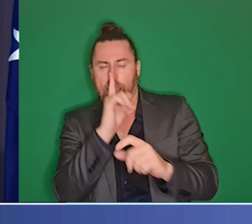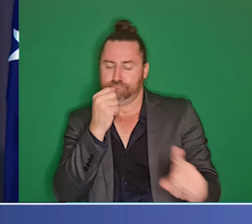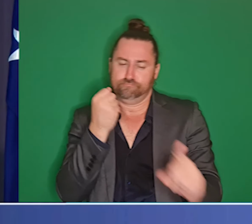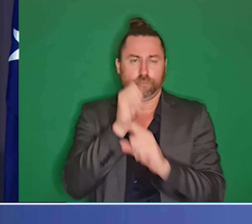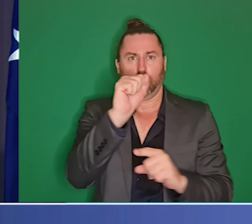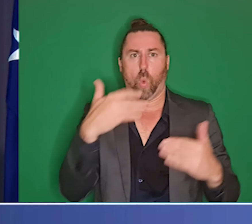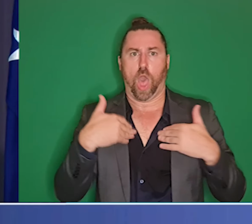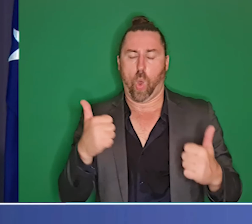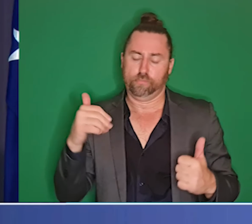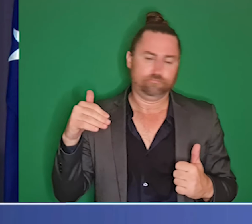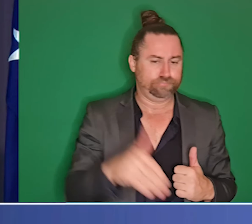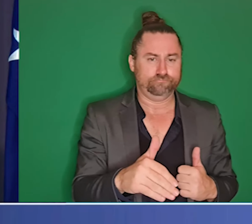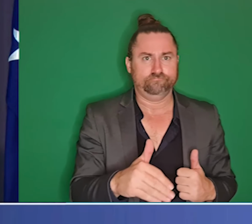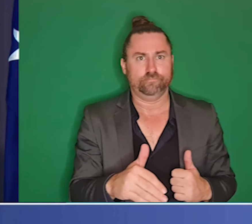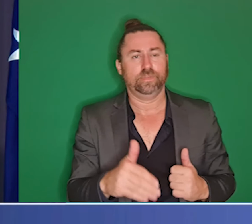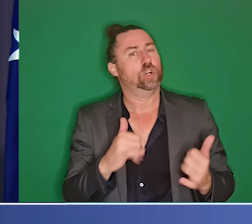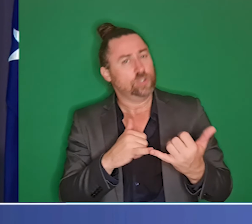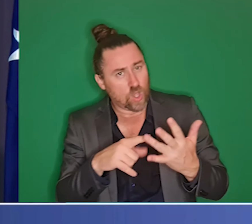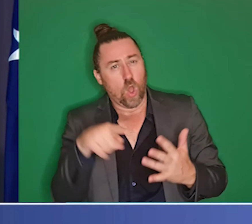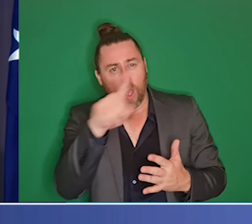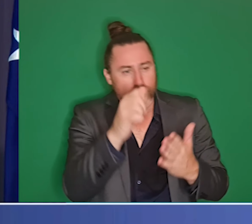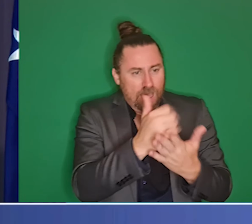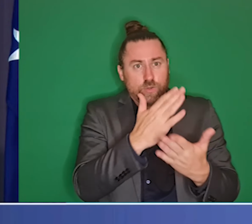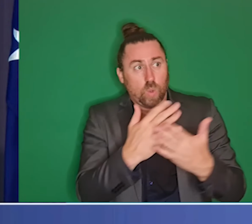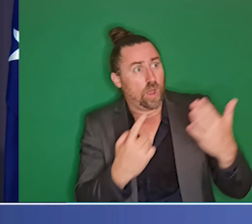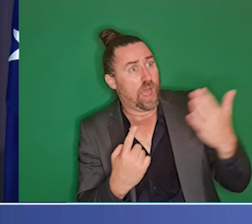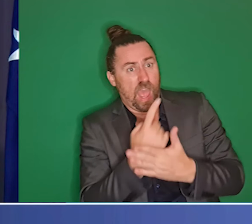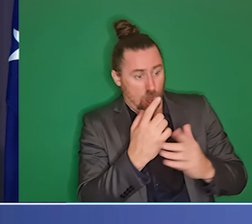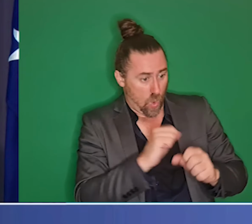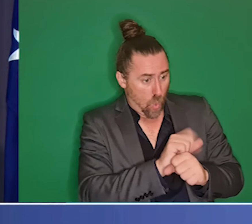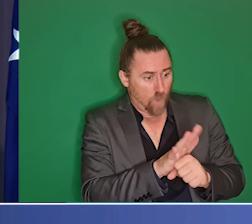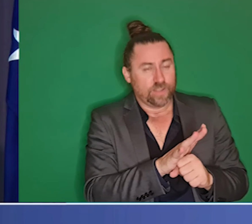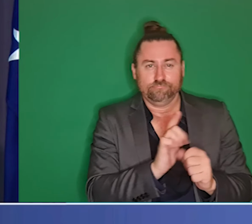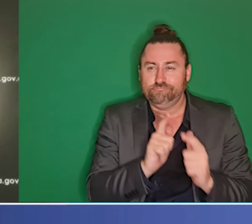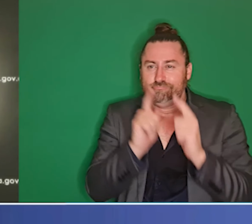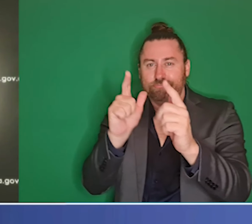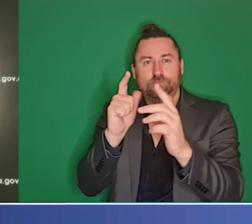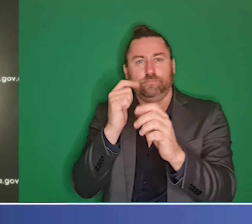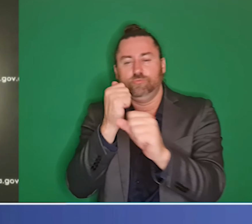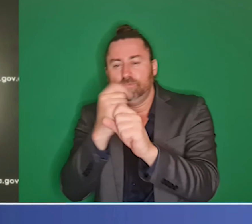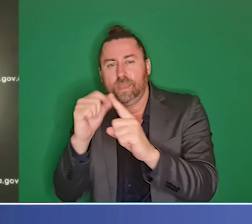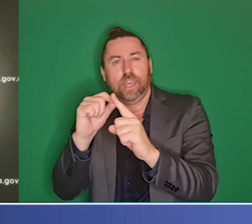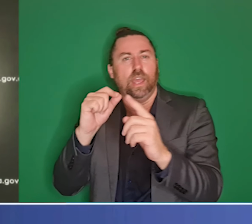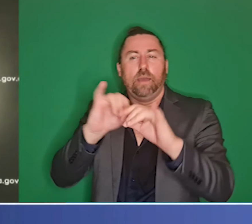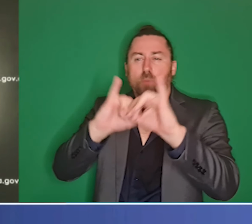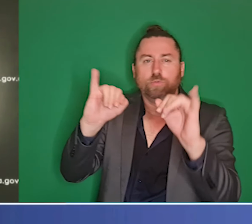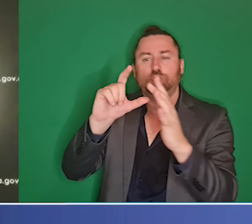to give that best care at the right place at the right time that you need it. And I think the last question at the back, please.